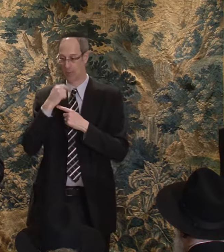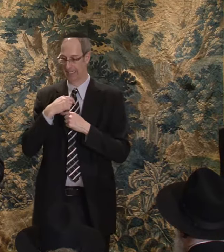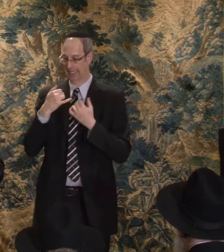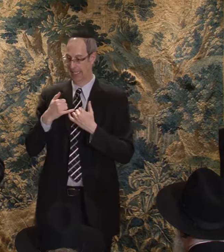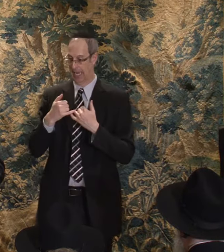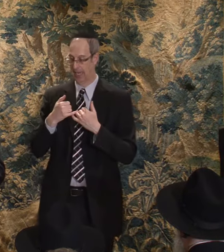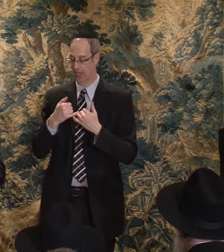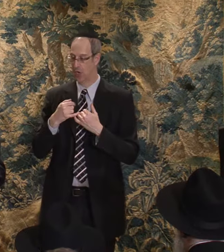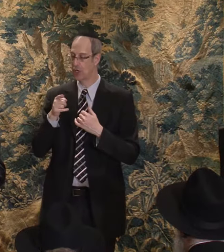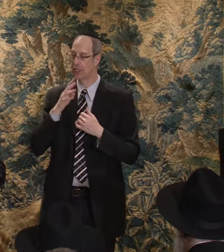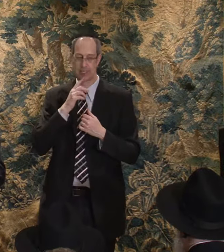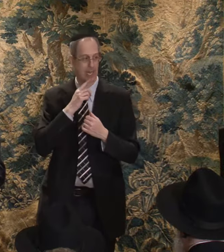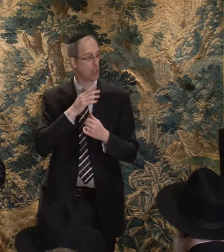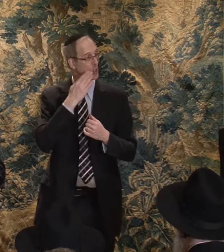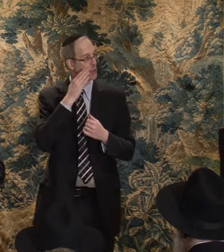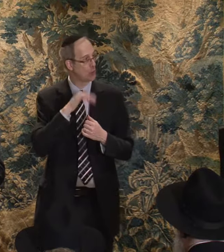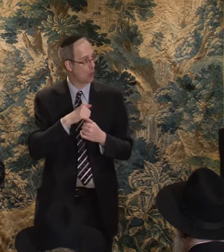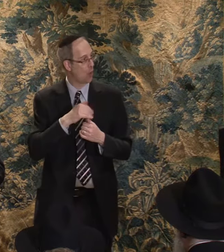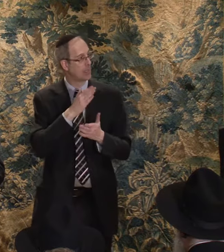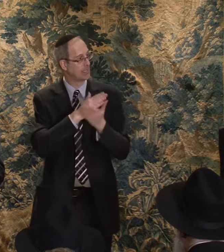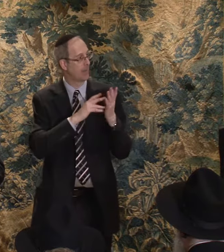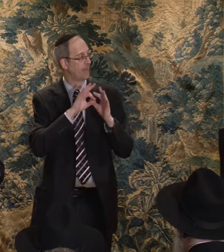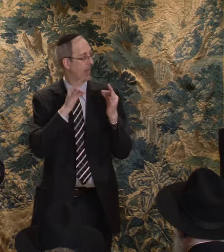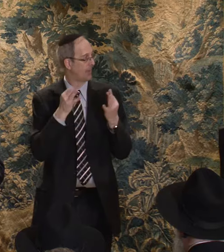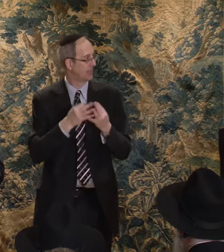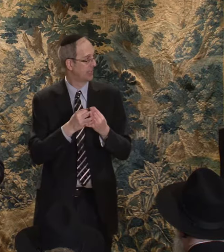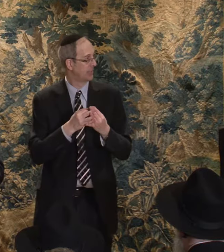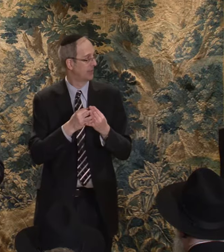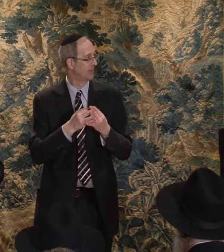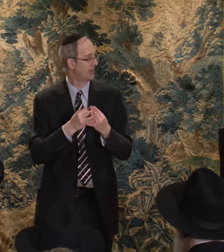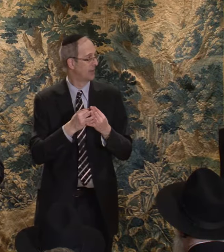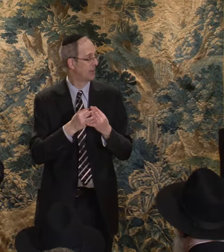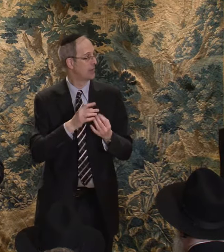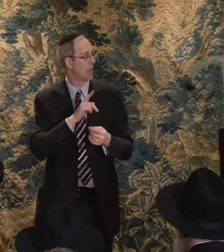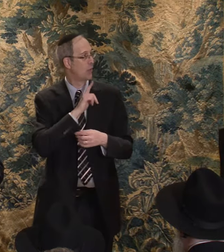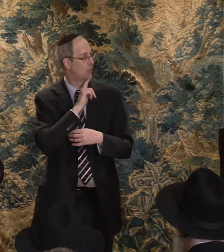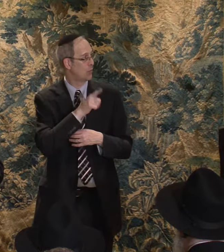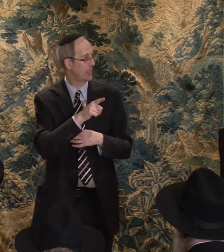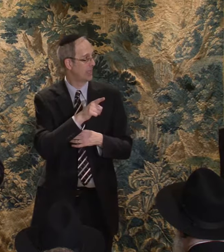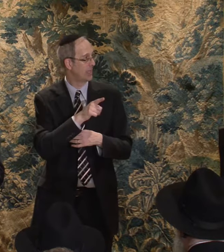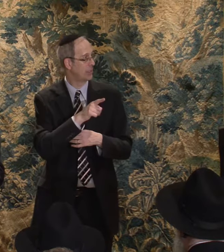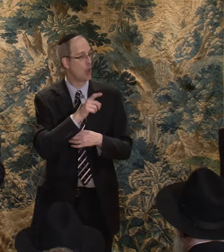she said you know there are some families that really they should send